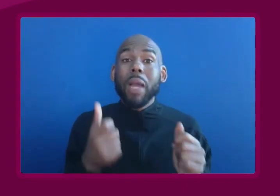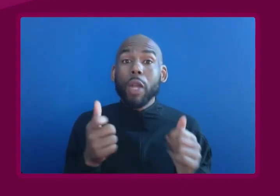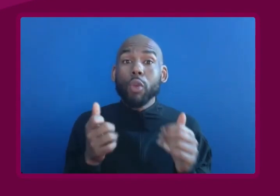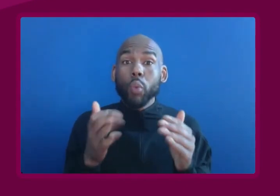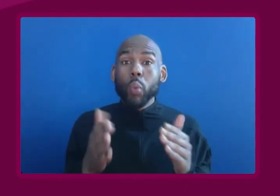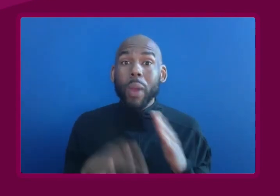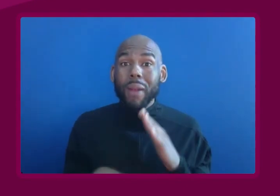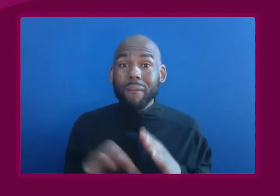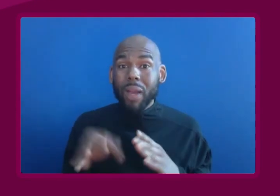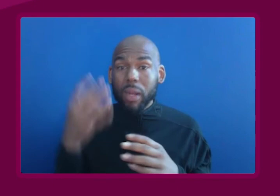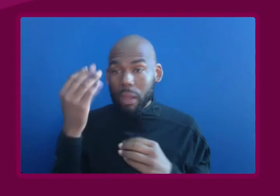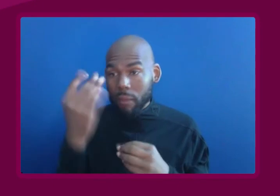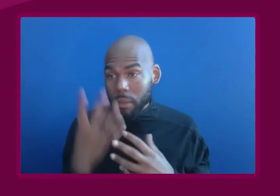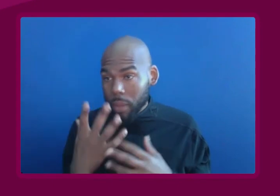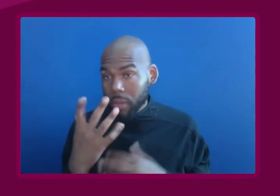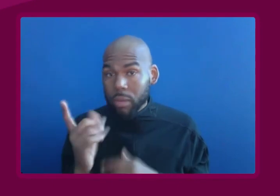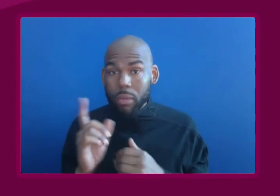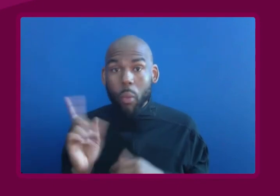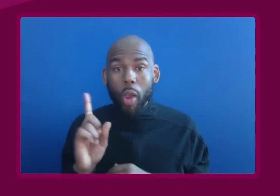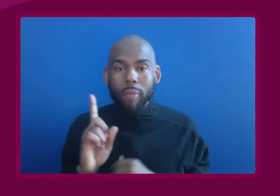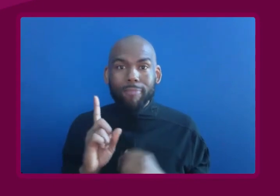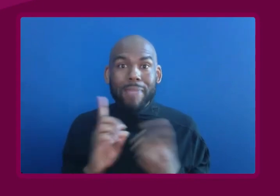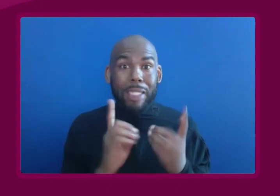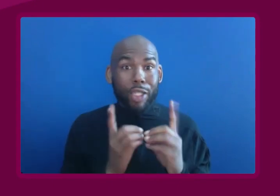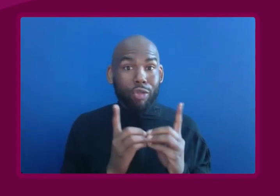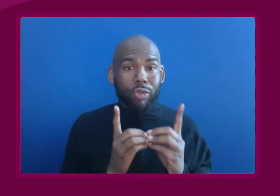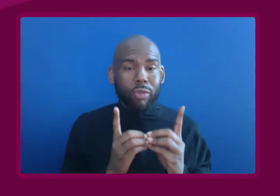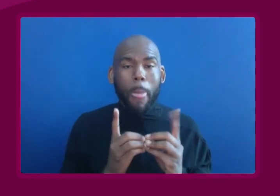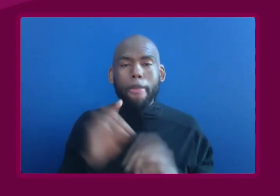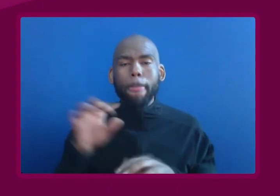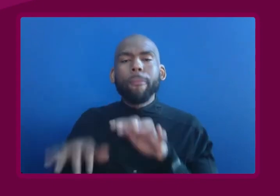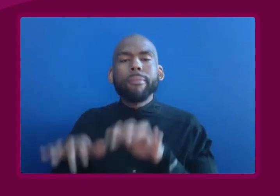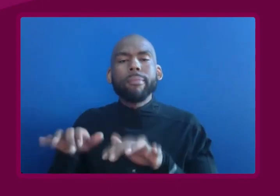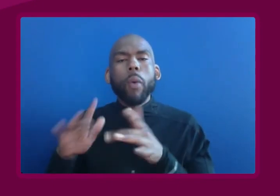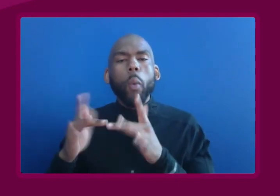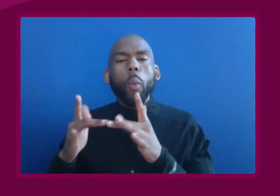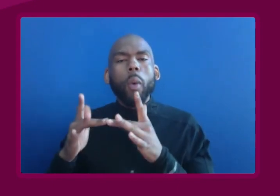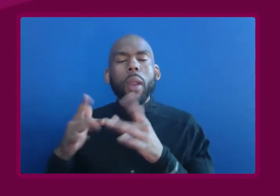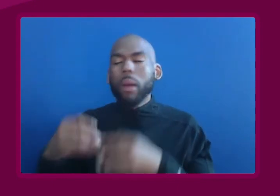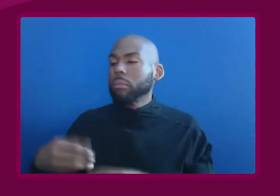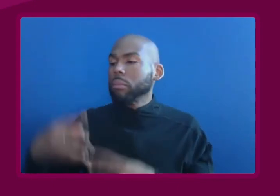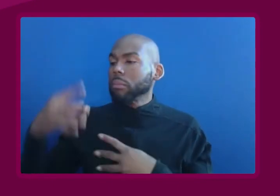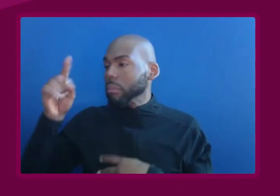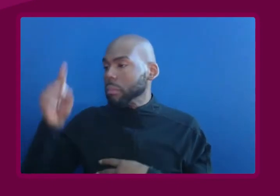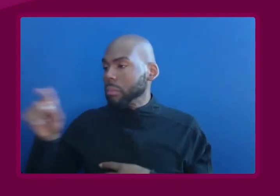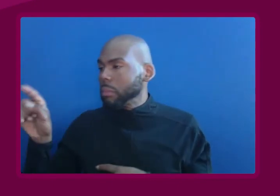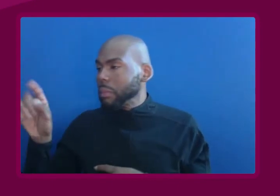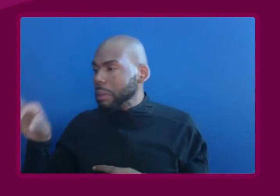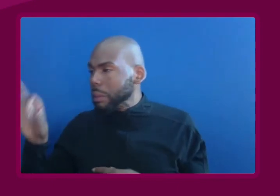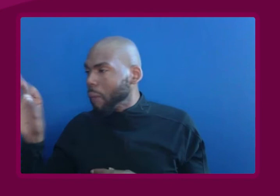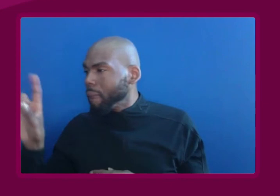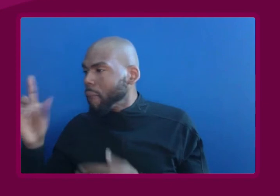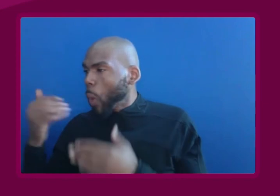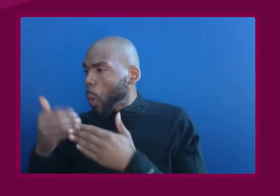It's digitally. I would like to be able to go online and find the closest place where I can take a COVID